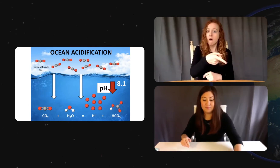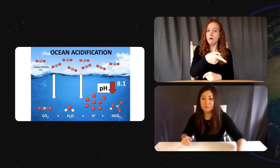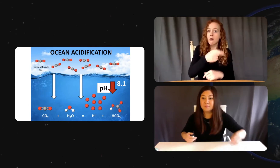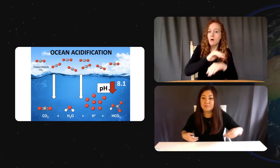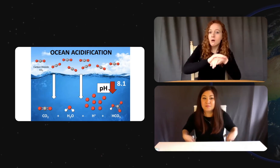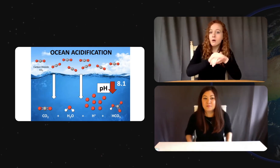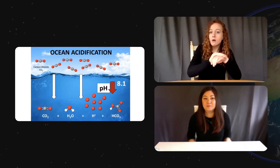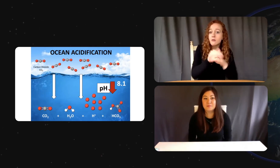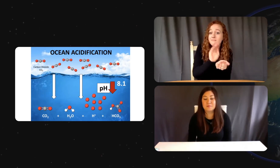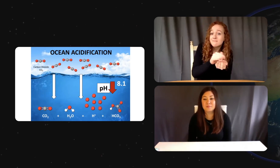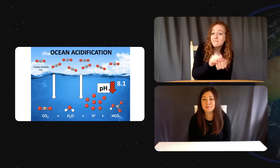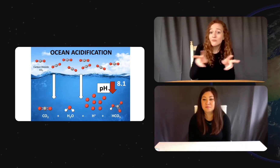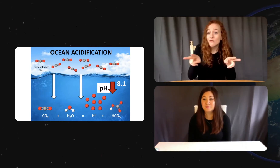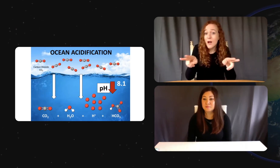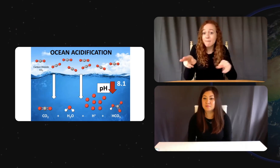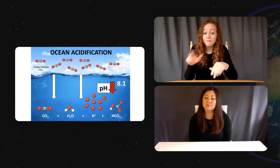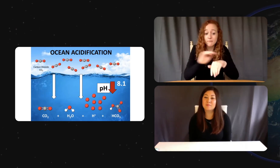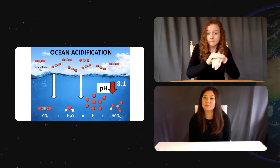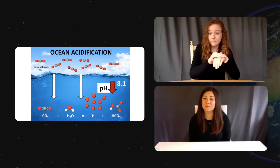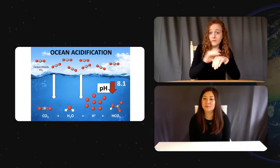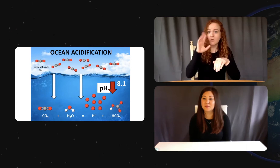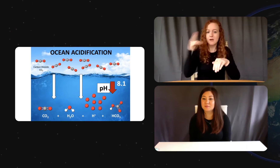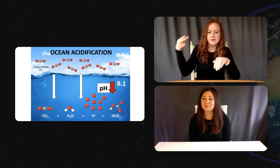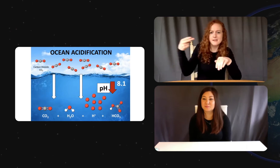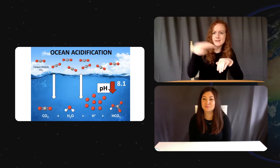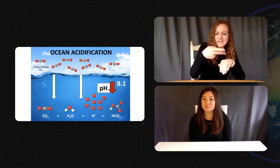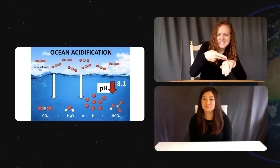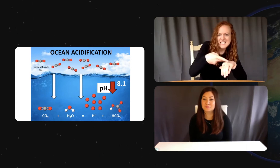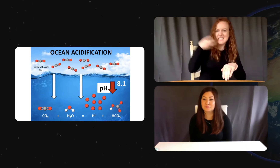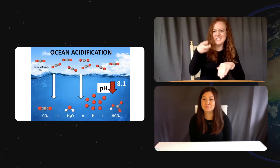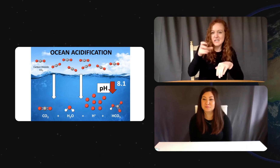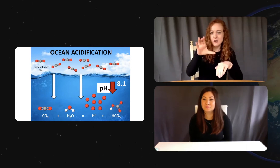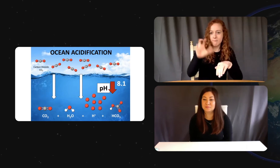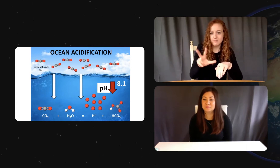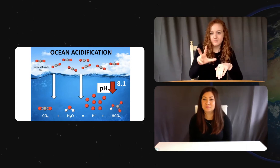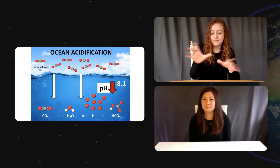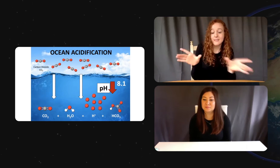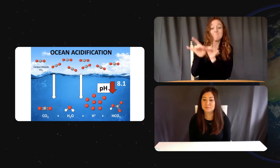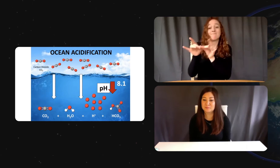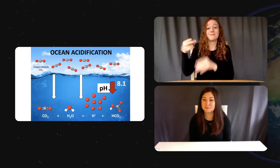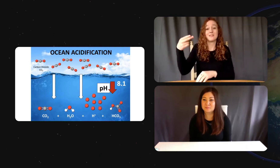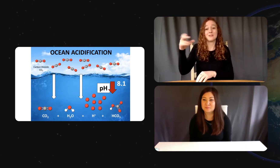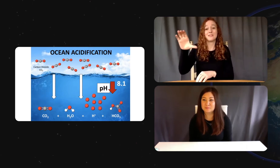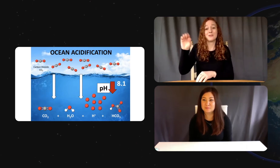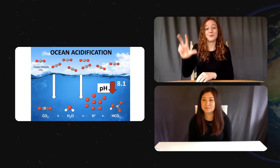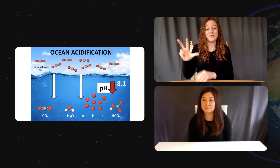The Hydrogen (H) leeches onto the exoskeleton.